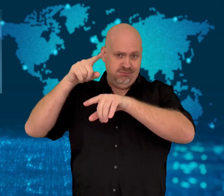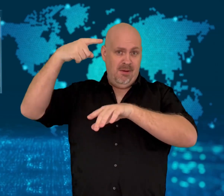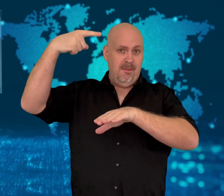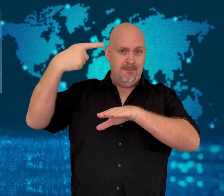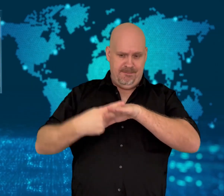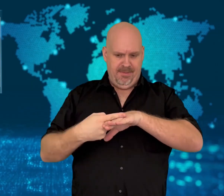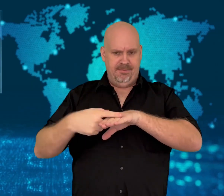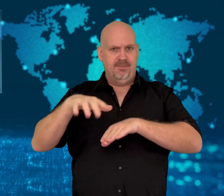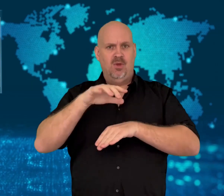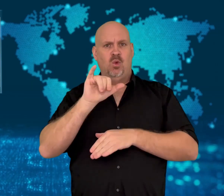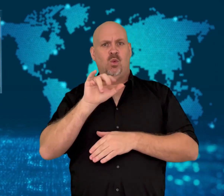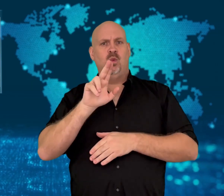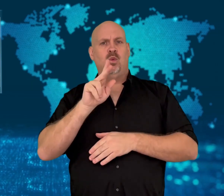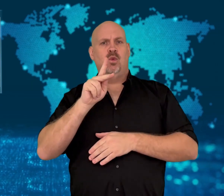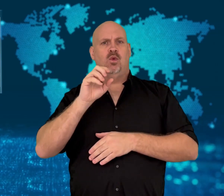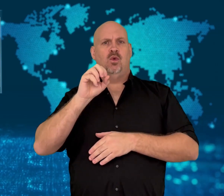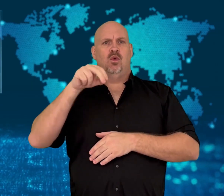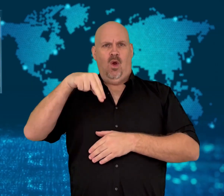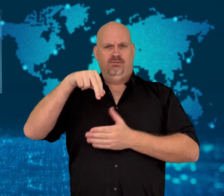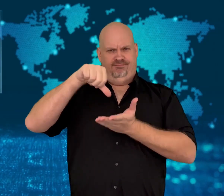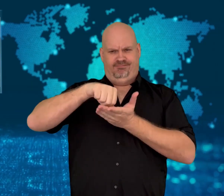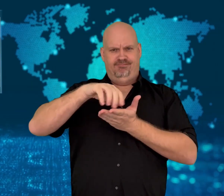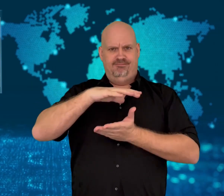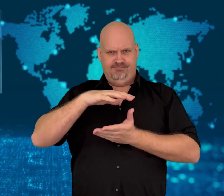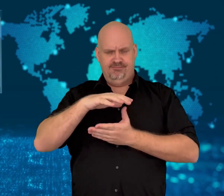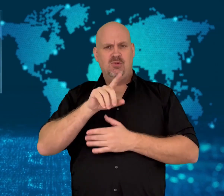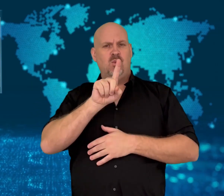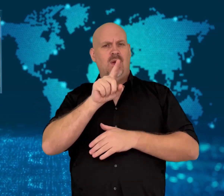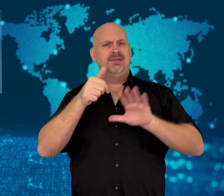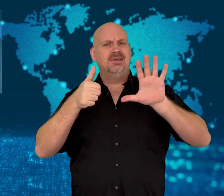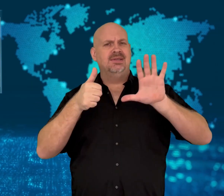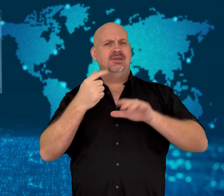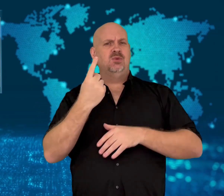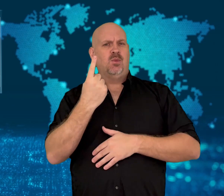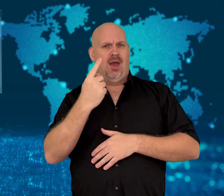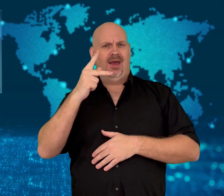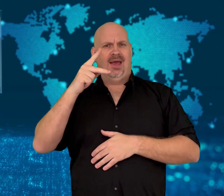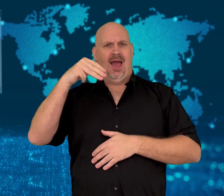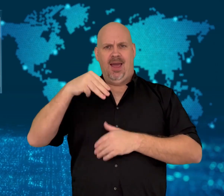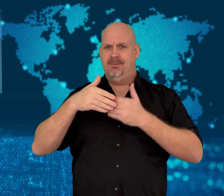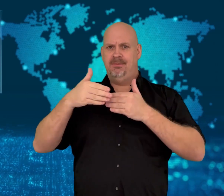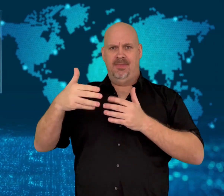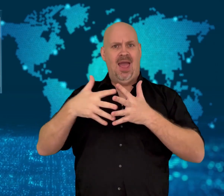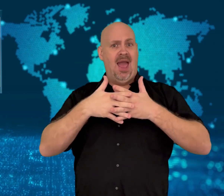At the point it was shot down, it was in the center of Yukon territory,